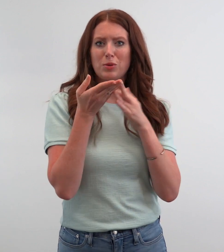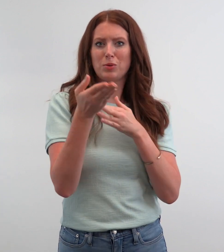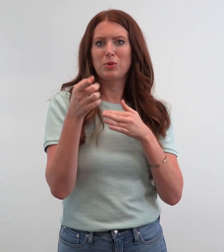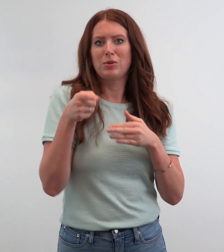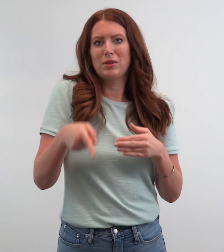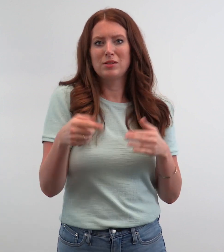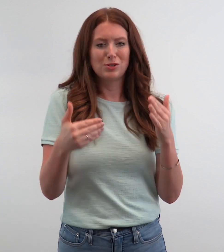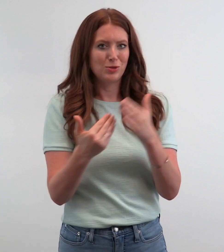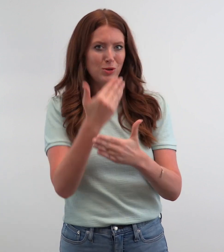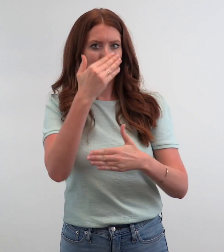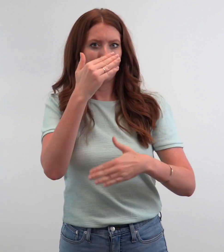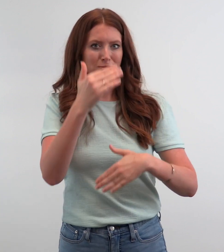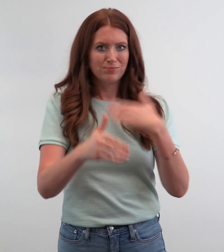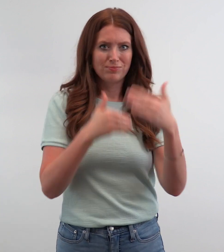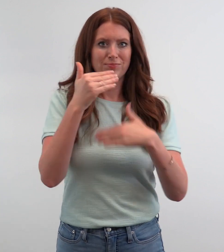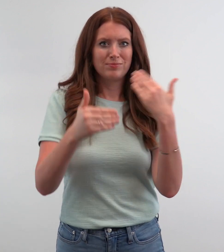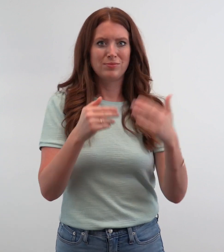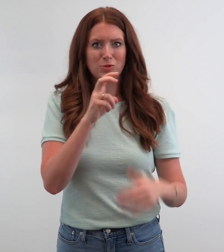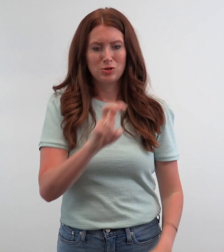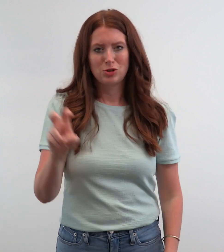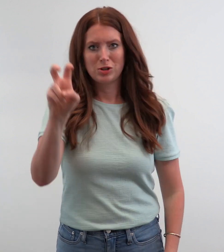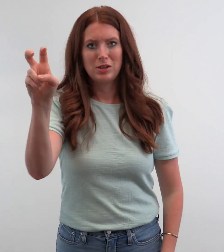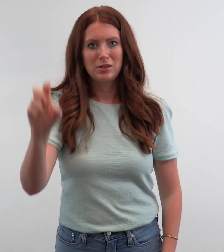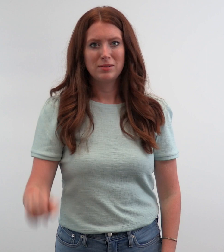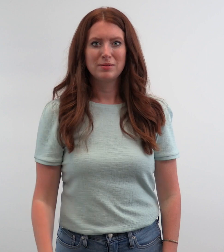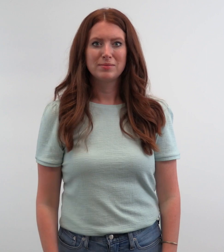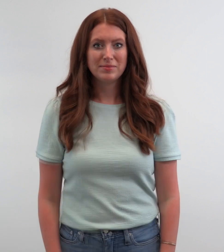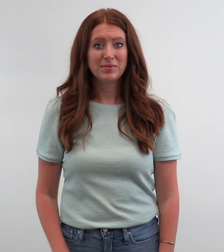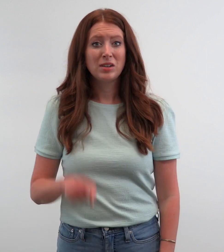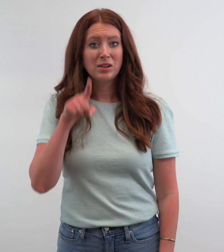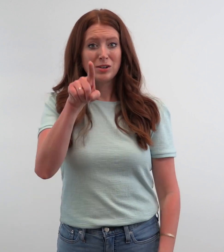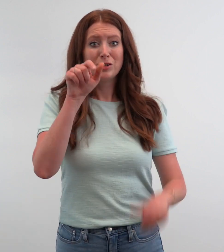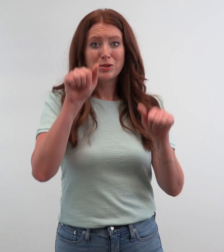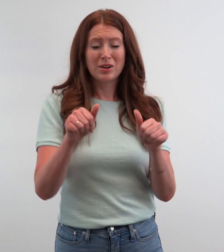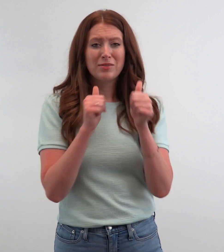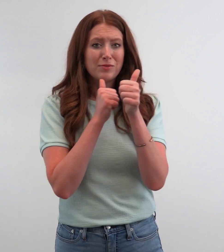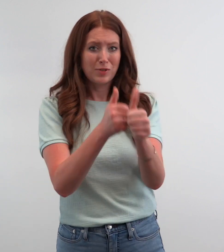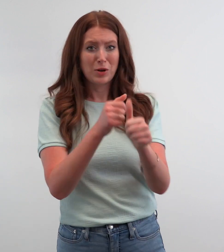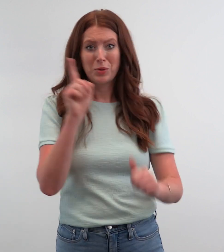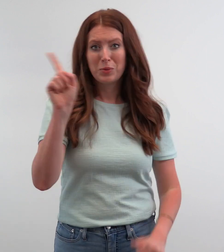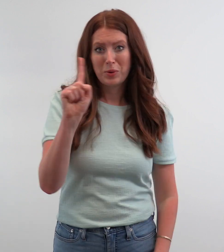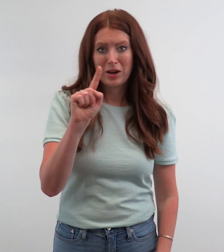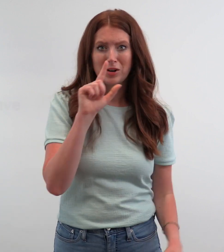will support you through this new process and journey. And you can follow